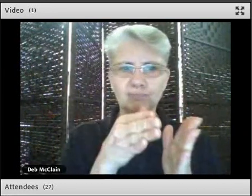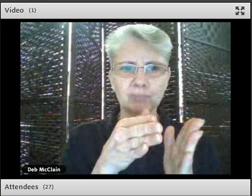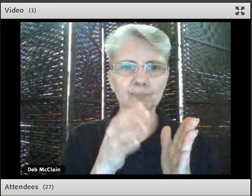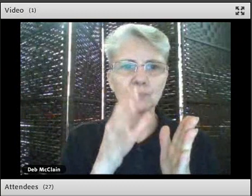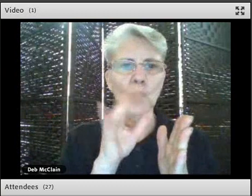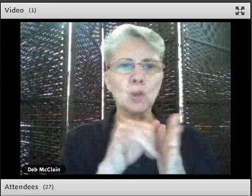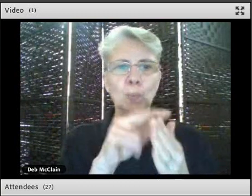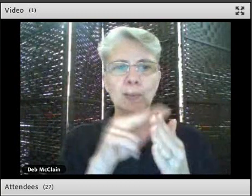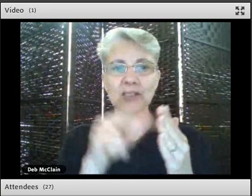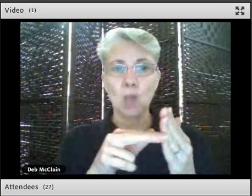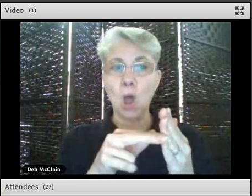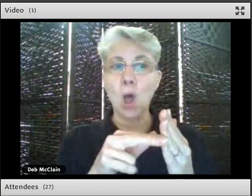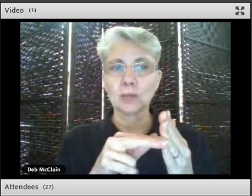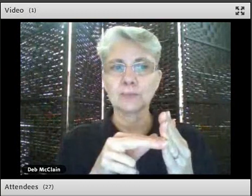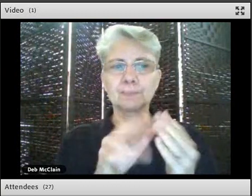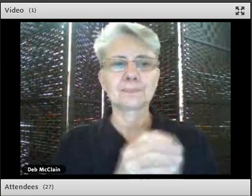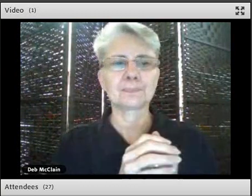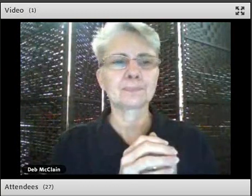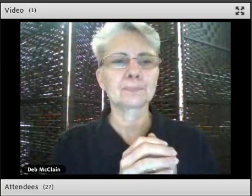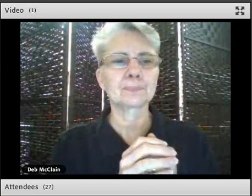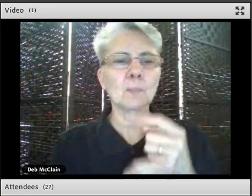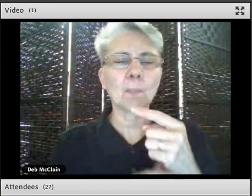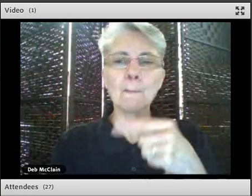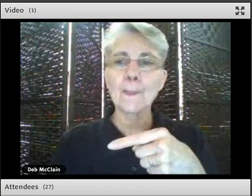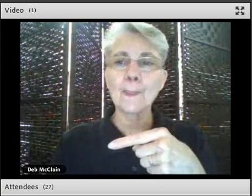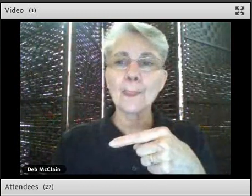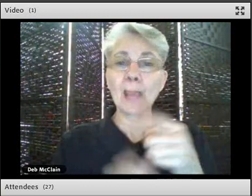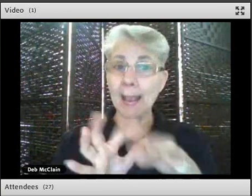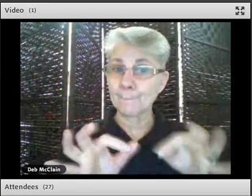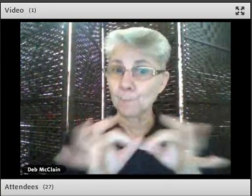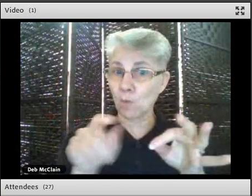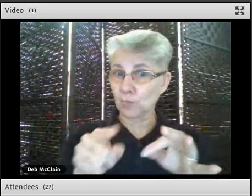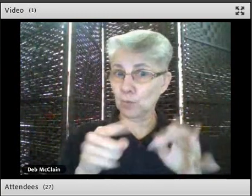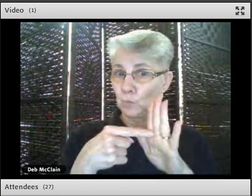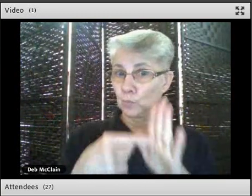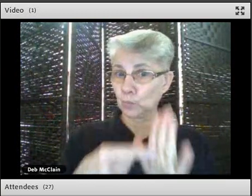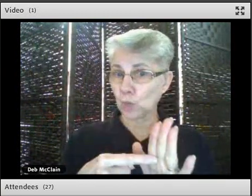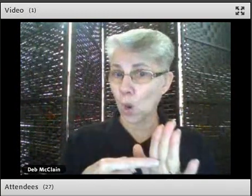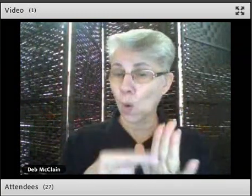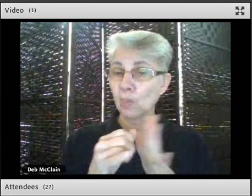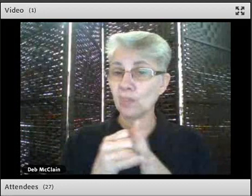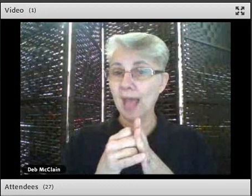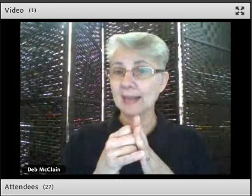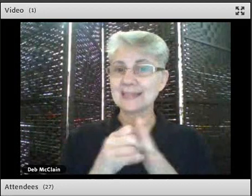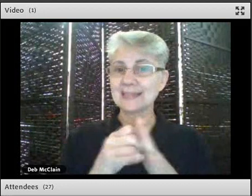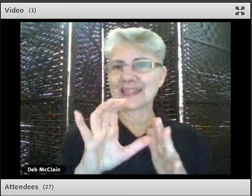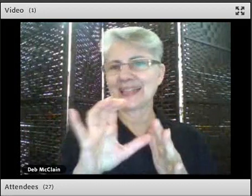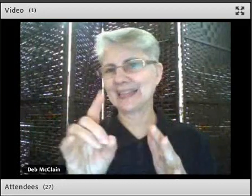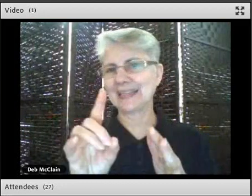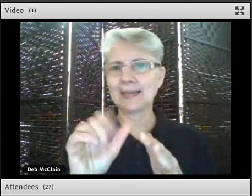that it's stereo to your users, again, make some local decisions about whether you're going to use